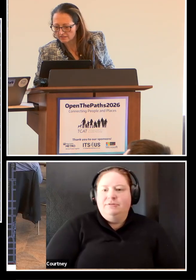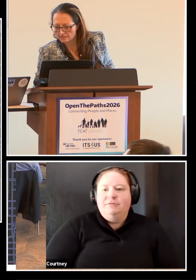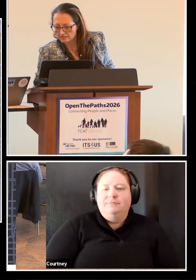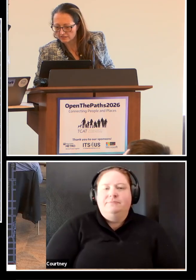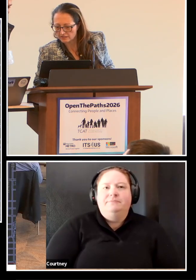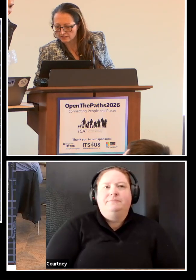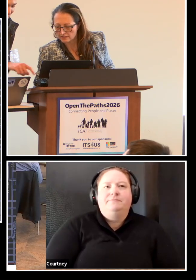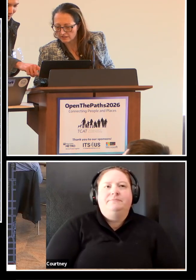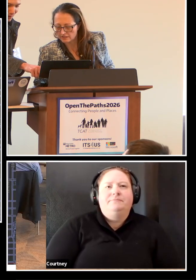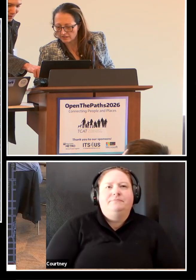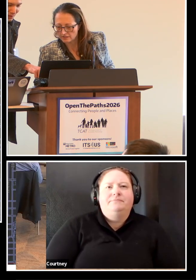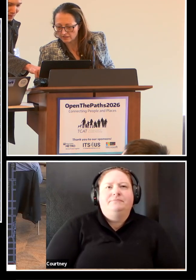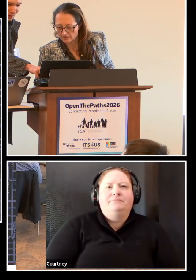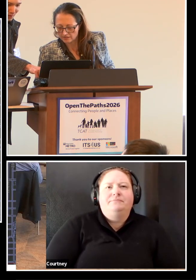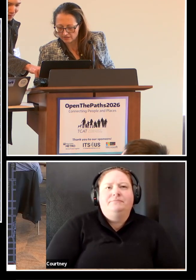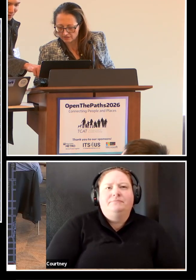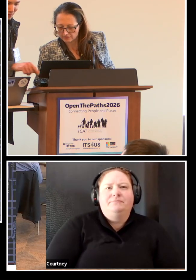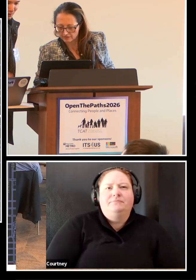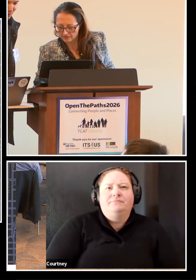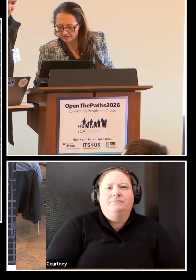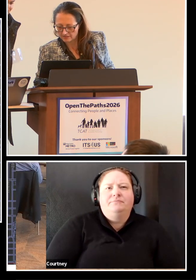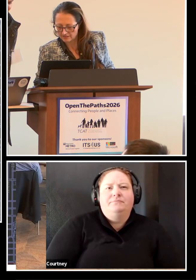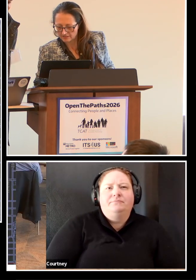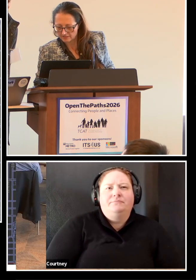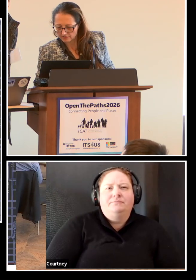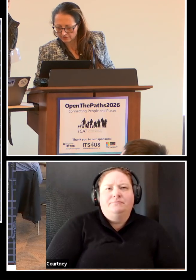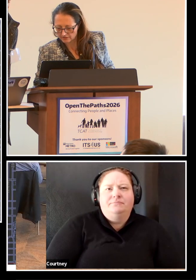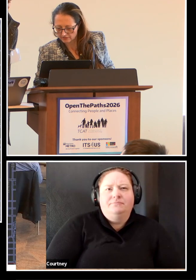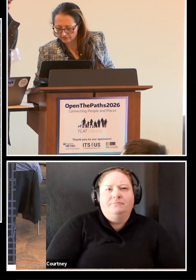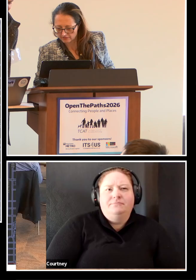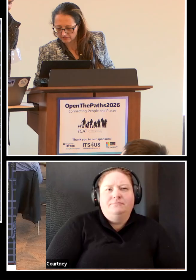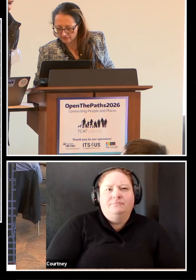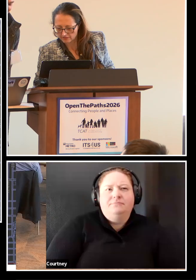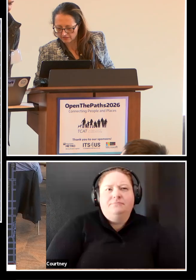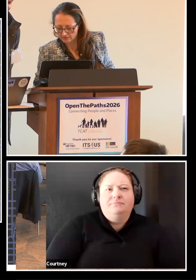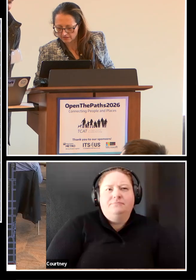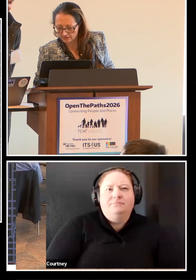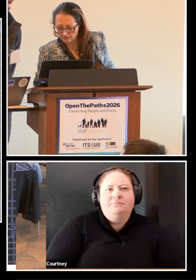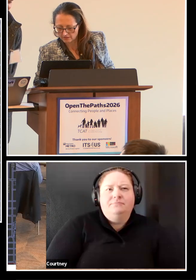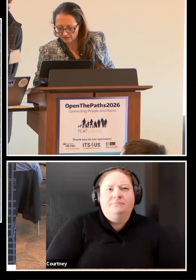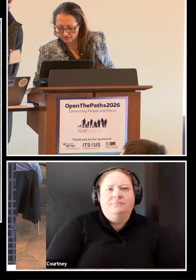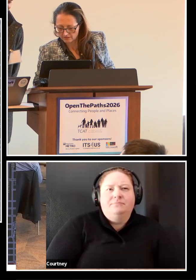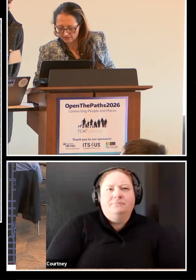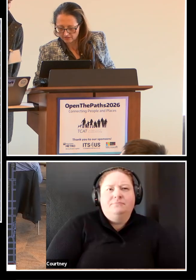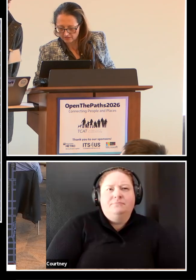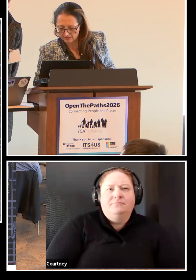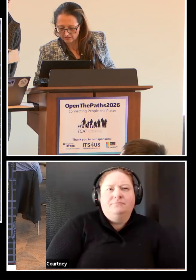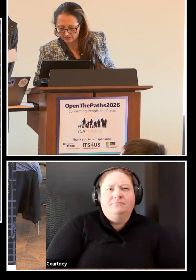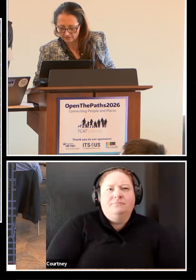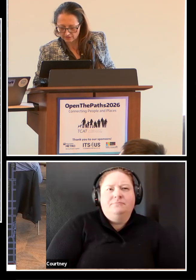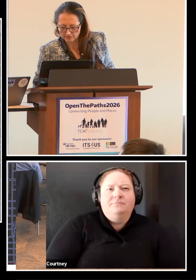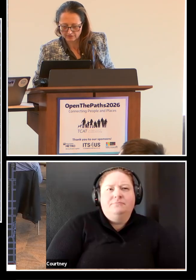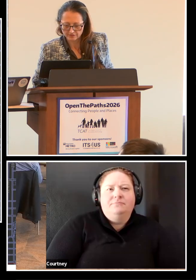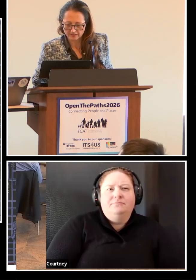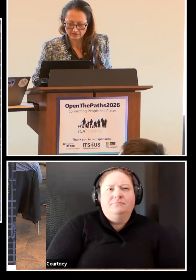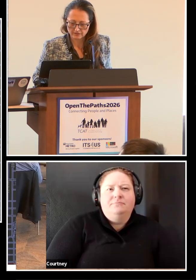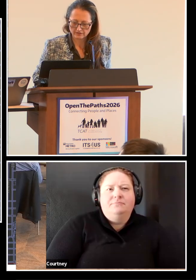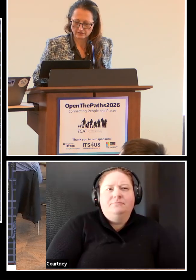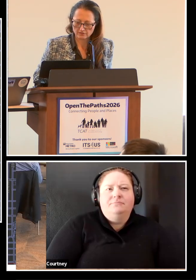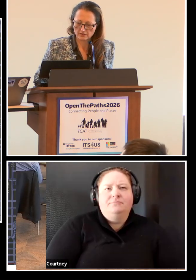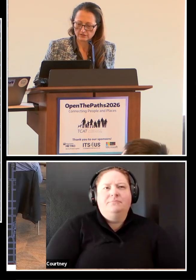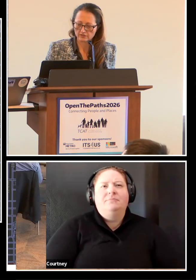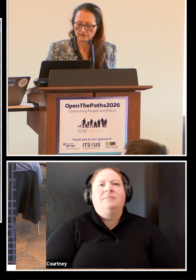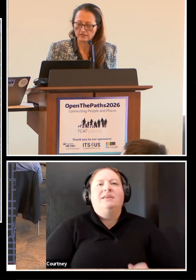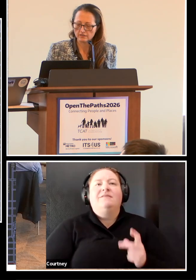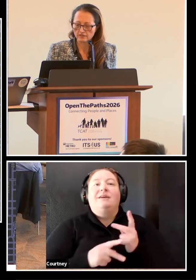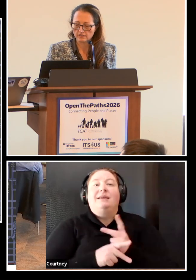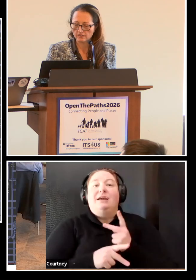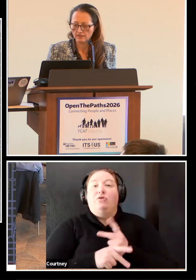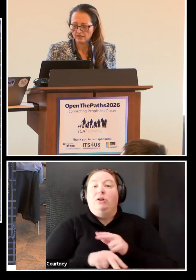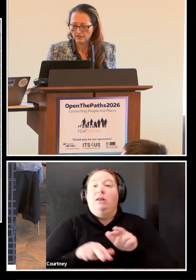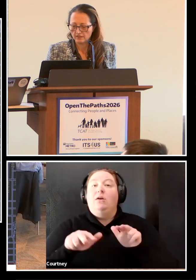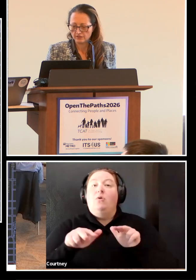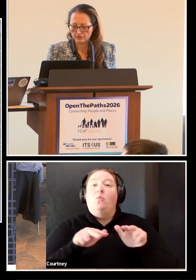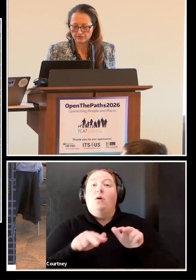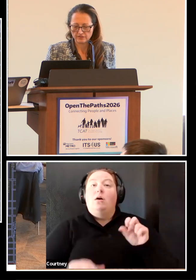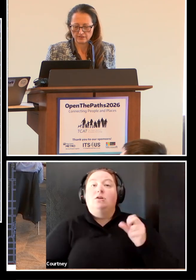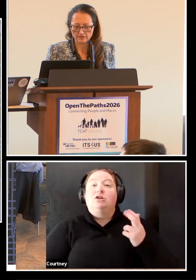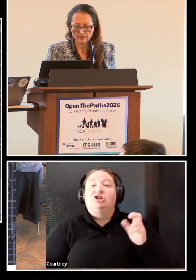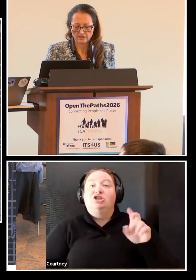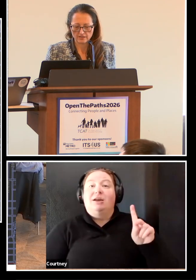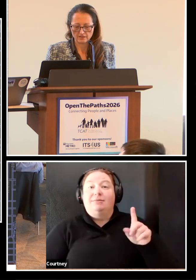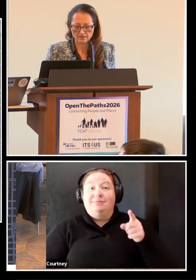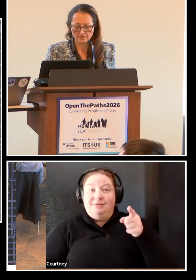Let's go here. What's that? Oh, thank you. Yeah. So if I calculate a walkshed here, you see that